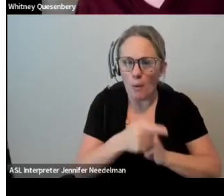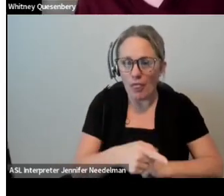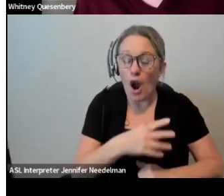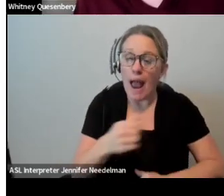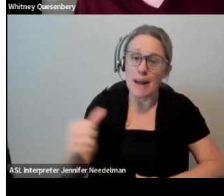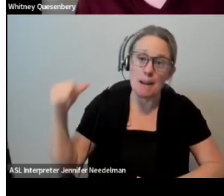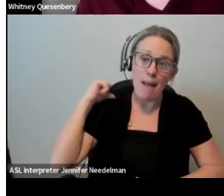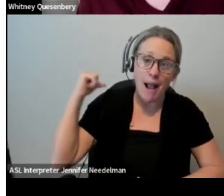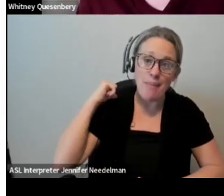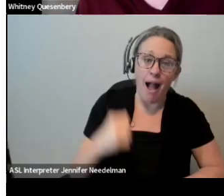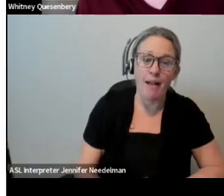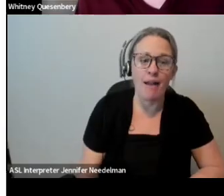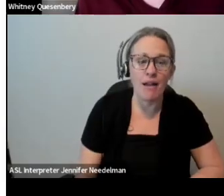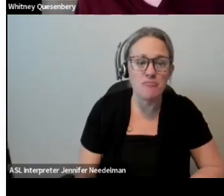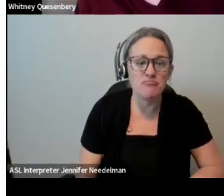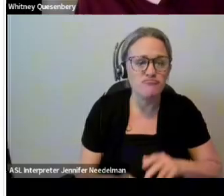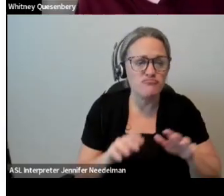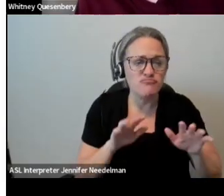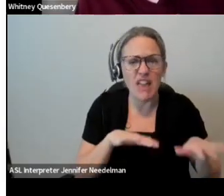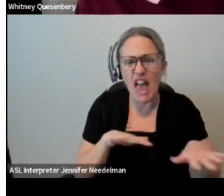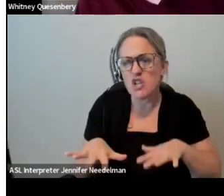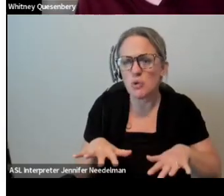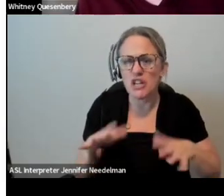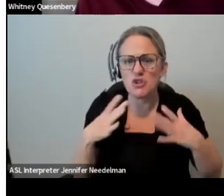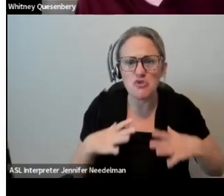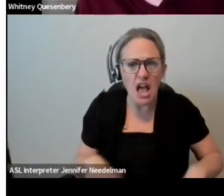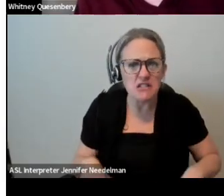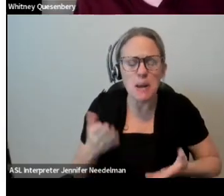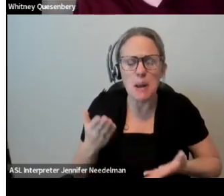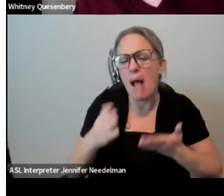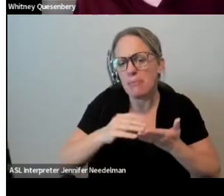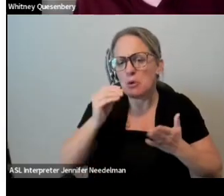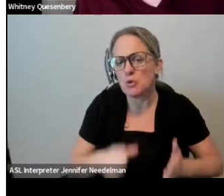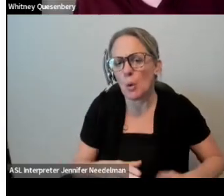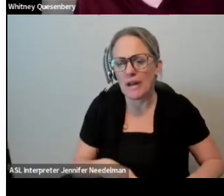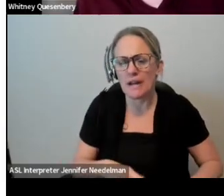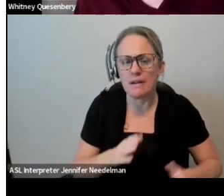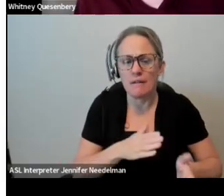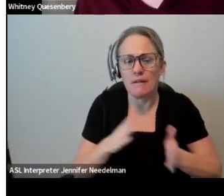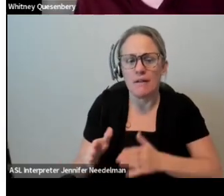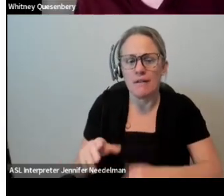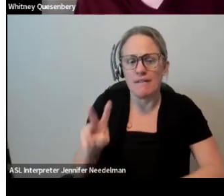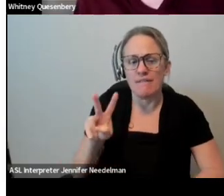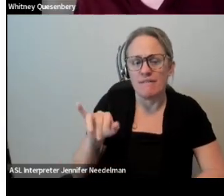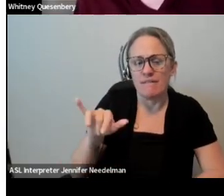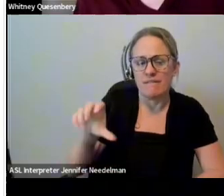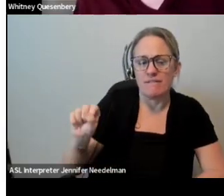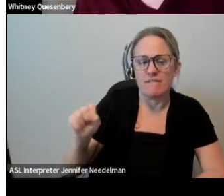She looks kind of casually dressed, maybe a student. And then we have Vishnu who's sitting in front of